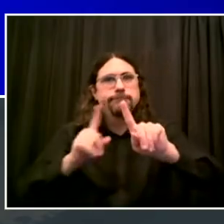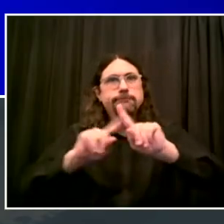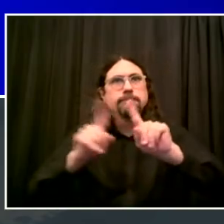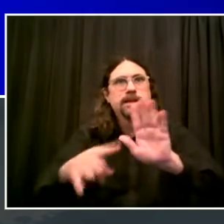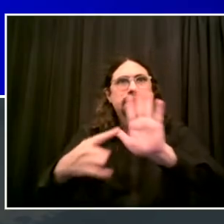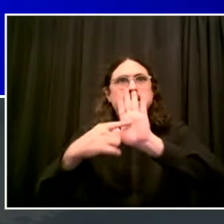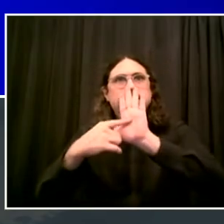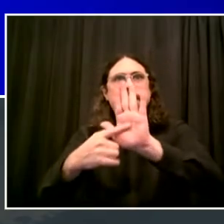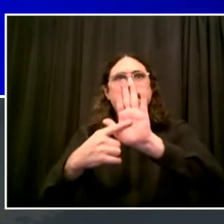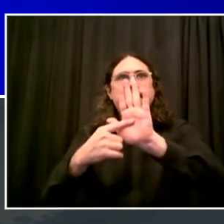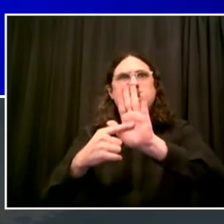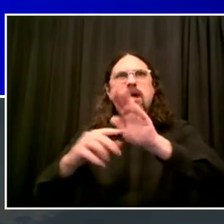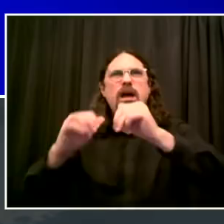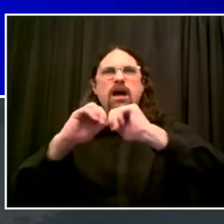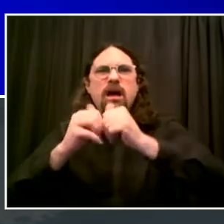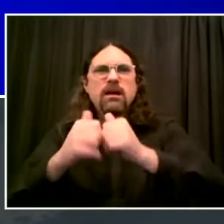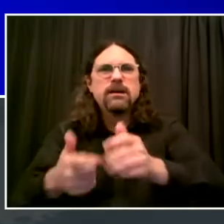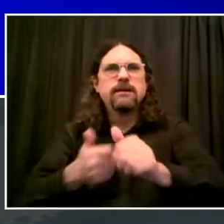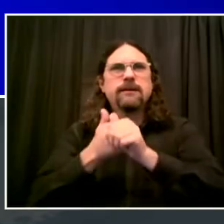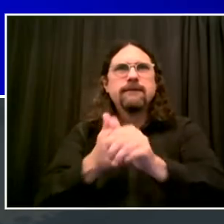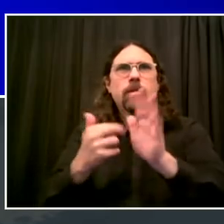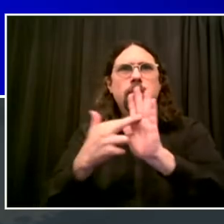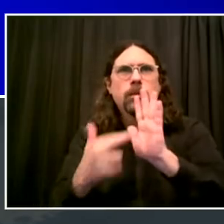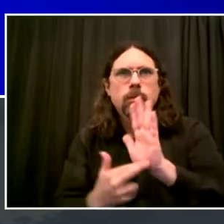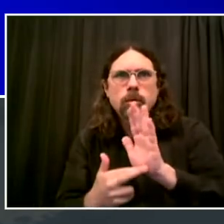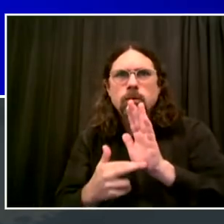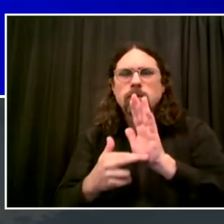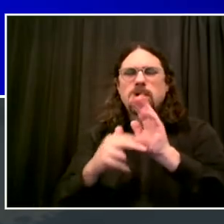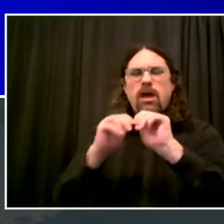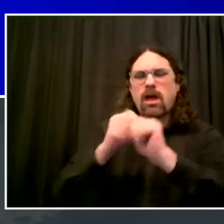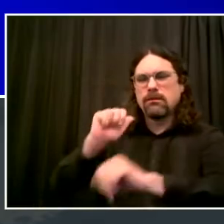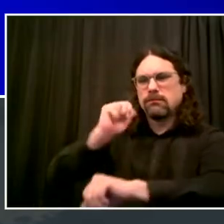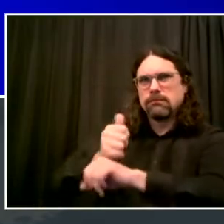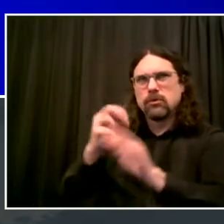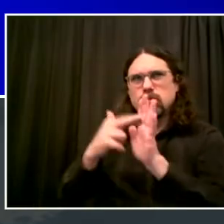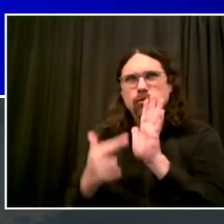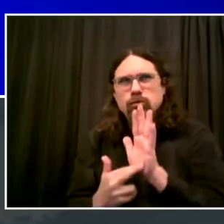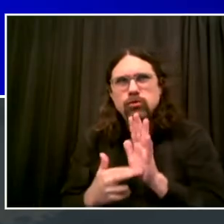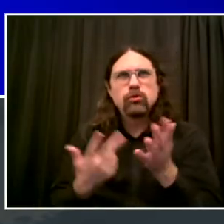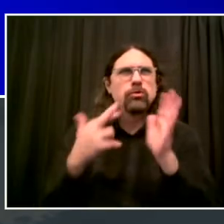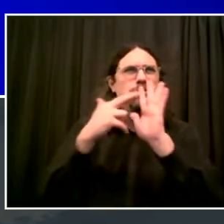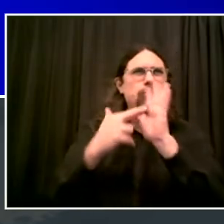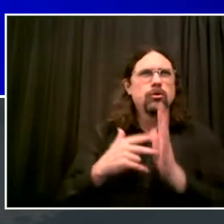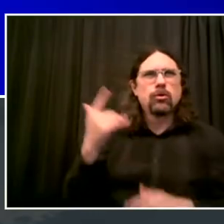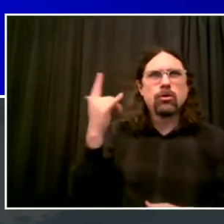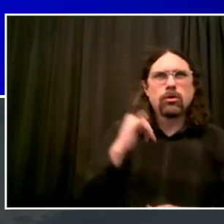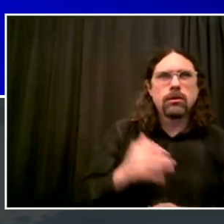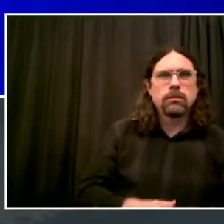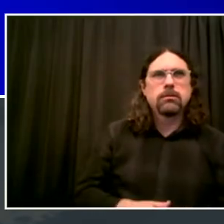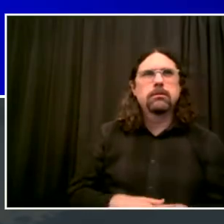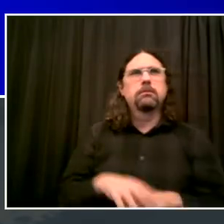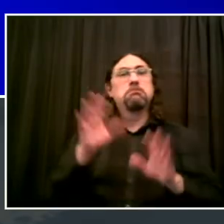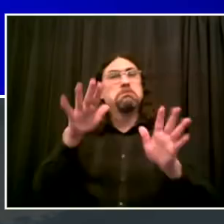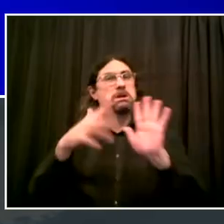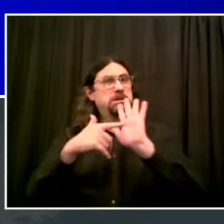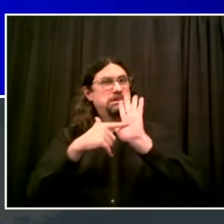SIMPLE PLAIN ENGLISH EXAMPLES OF HOW PEOPLE CAN IMPLEMENT